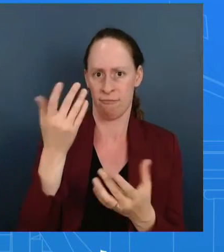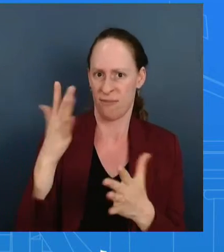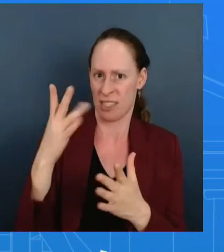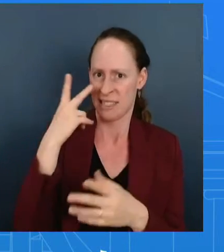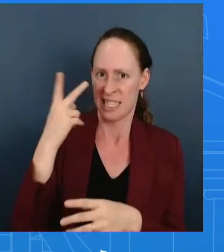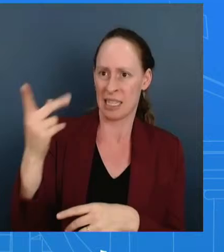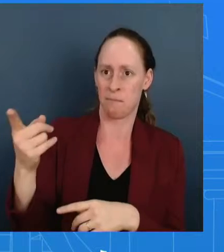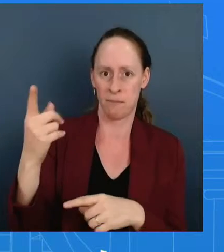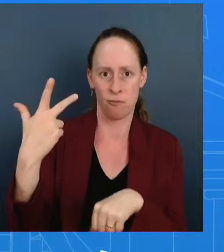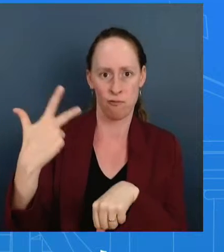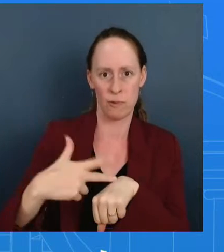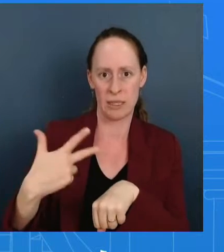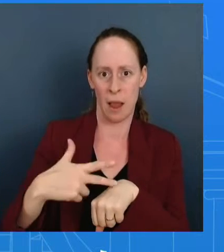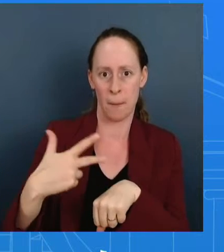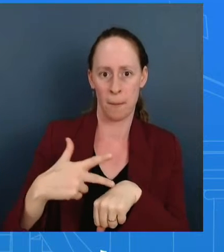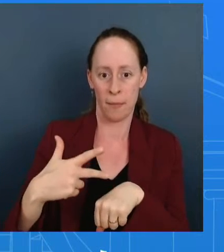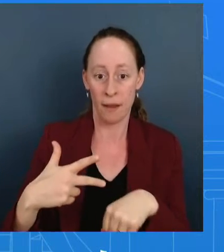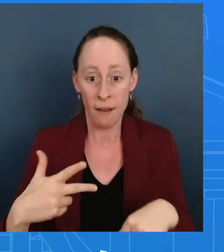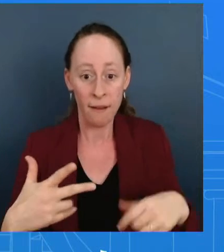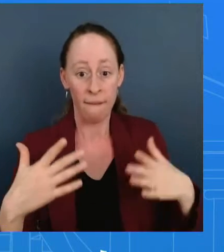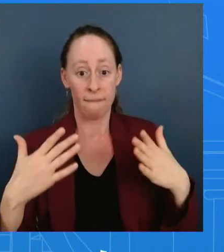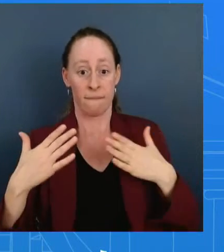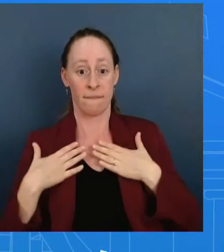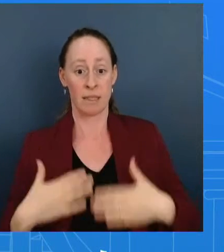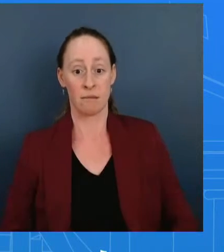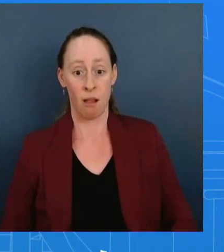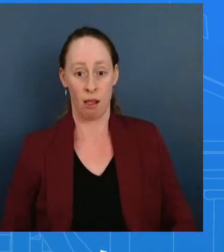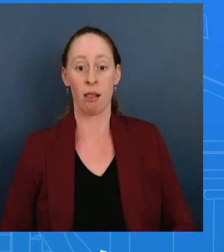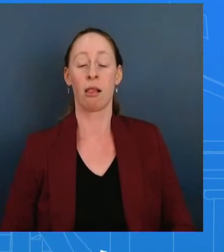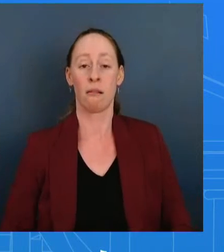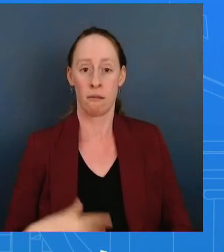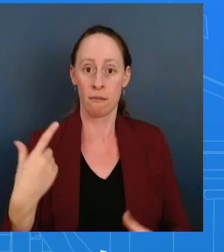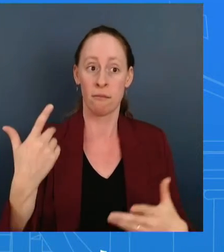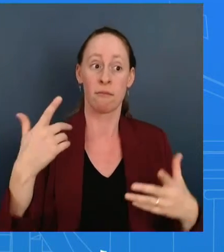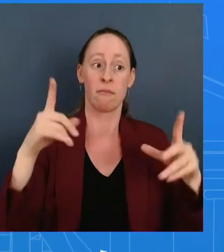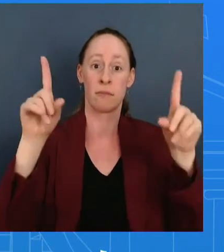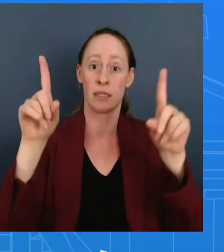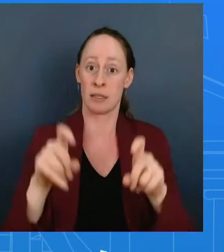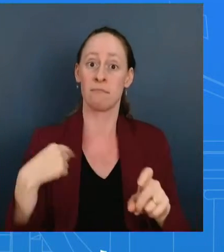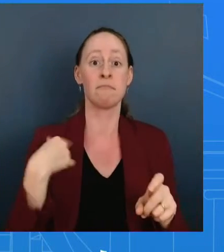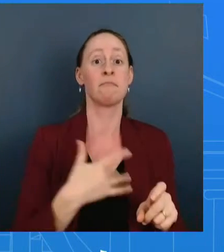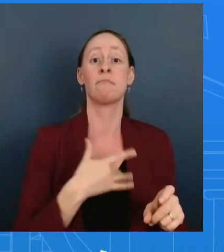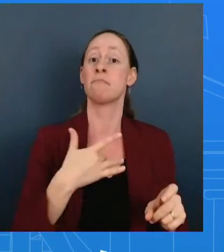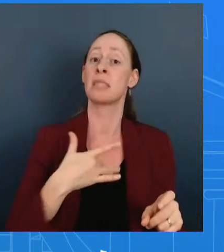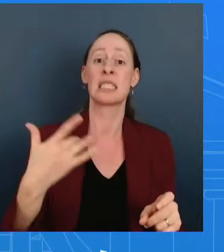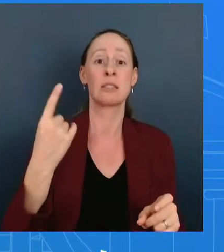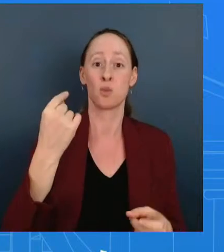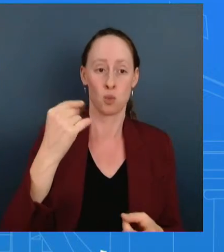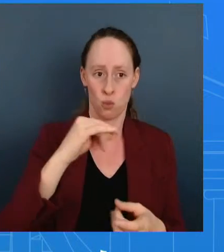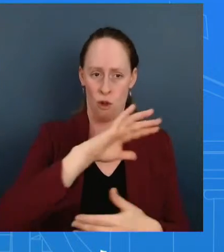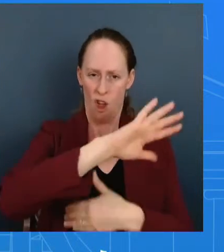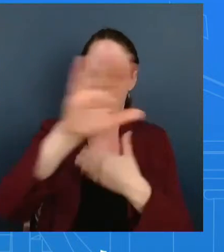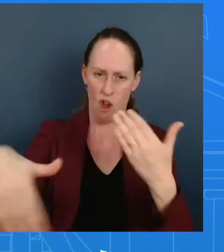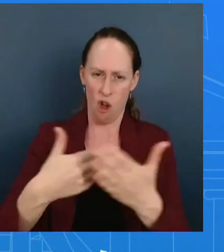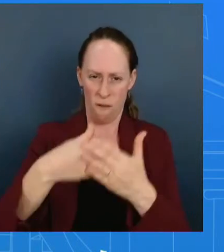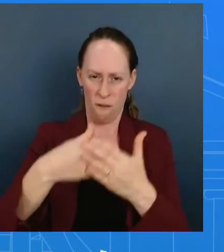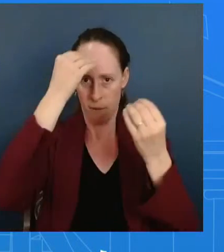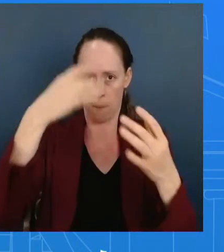and we put out a comprehensive report. That is when he has been able to see -- to see a specialist. The Press: Just one other follow-up --